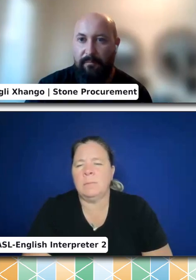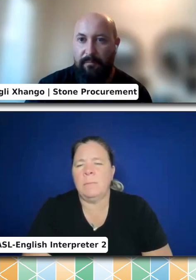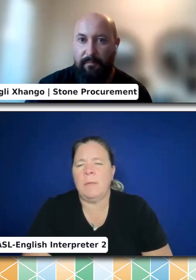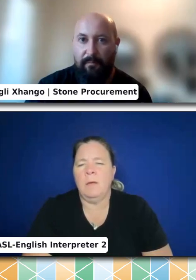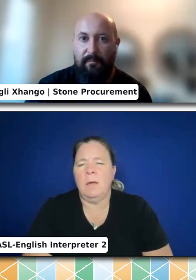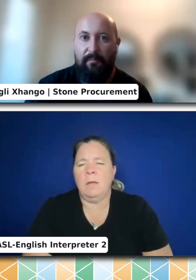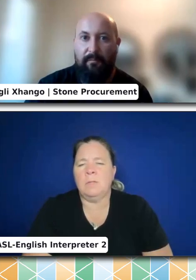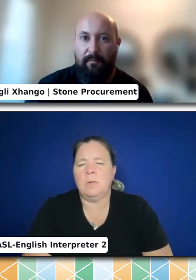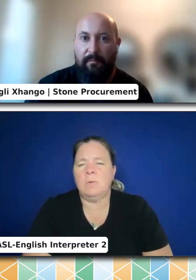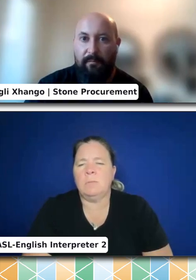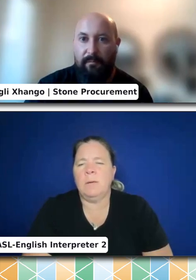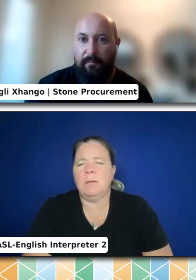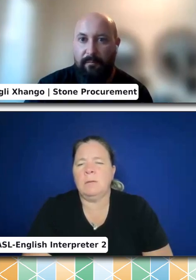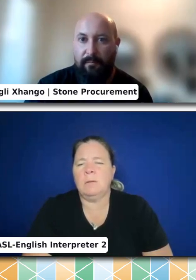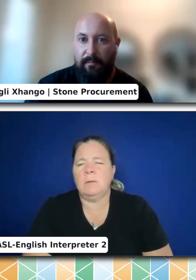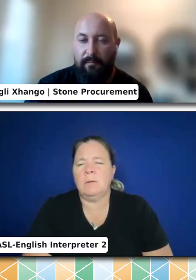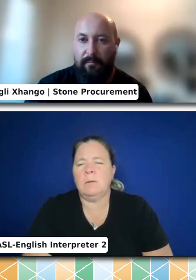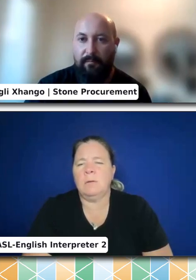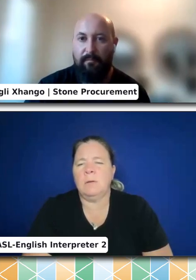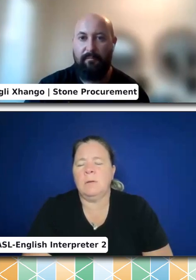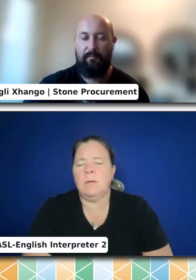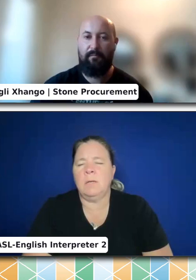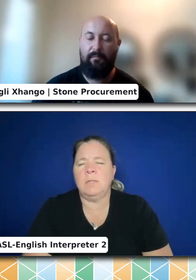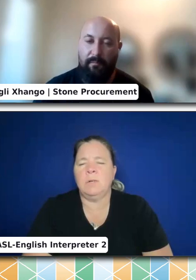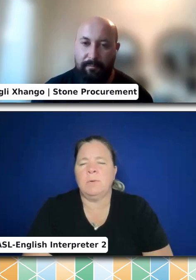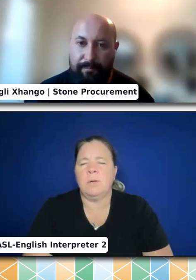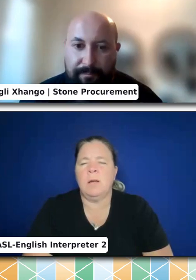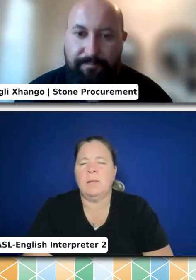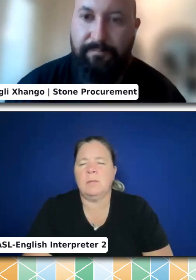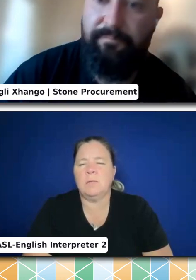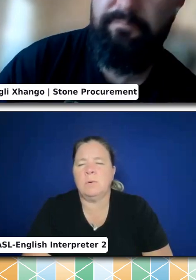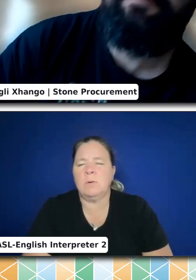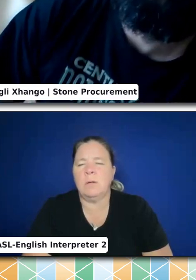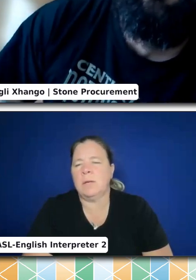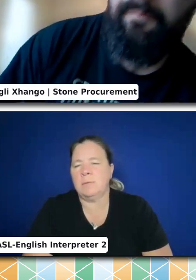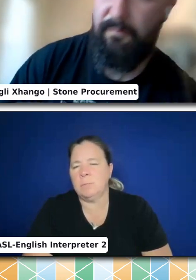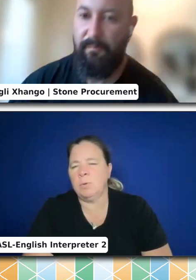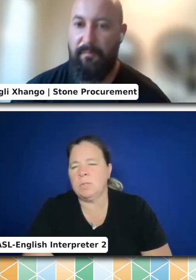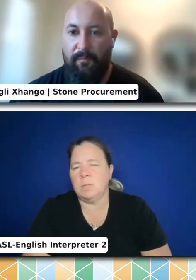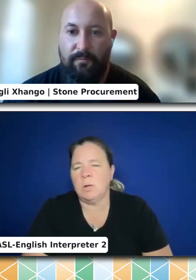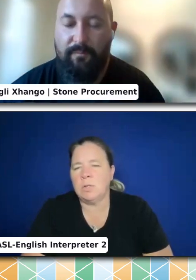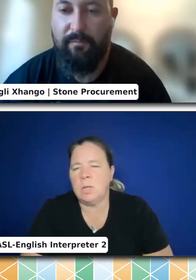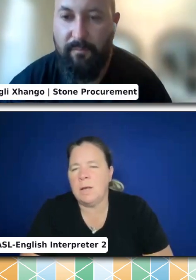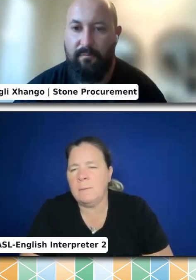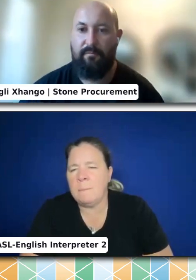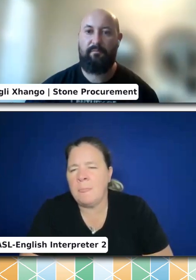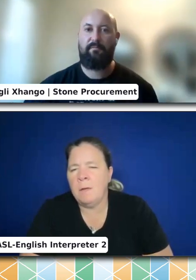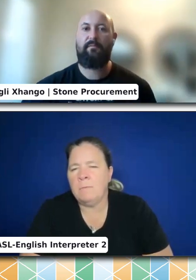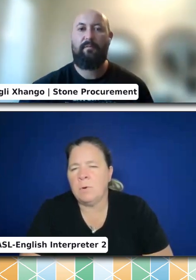And so, to make it… it easier for the client. So, like, suppose it's a large client.